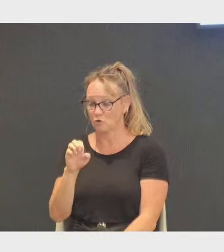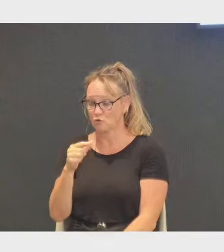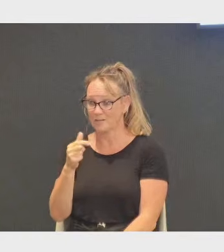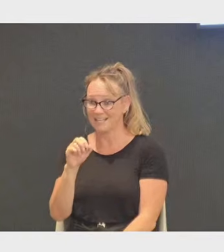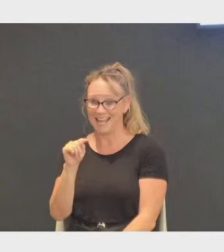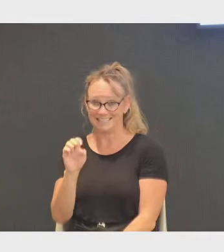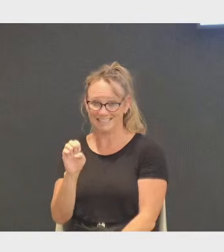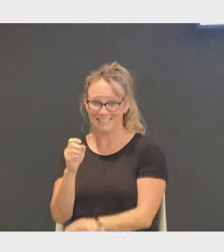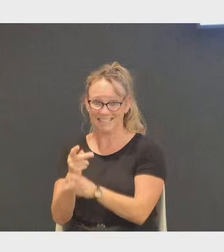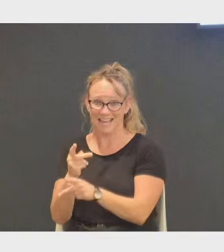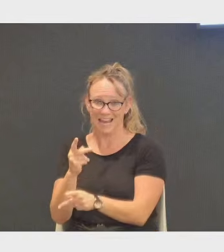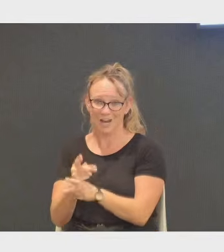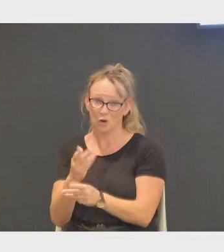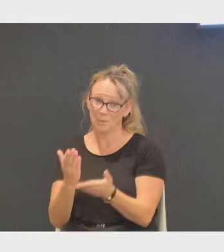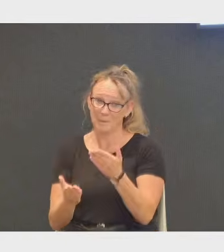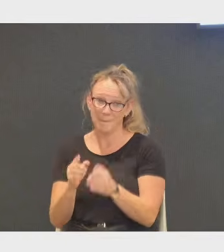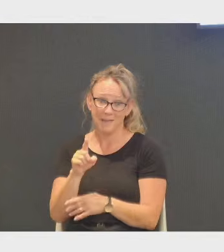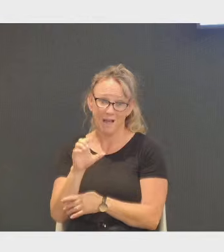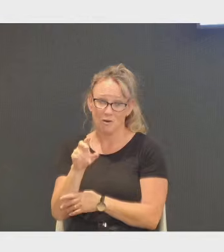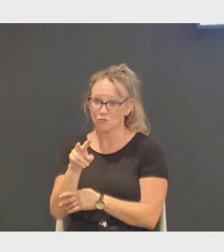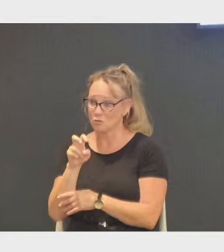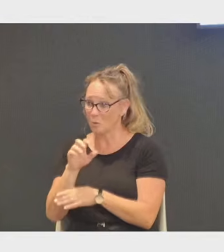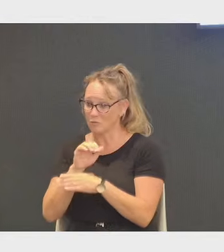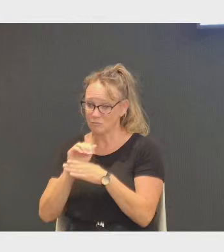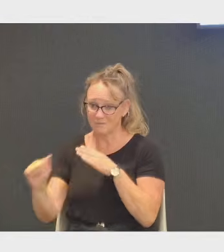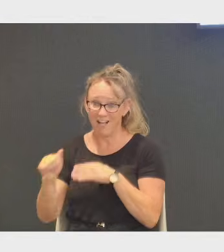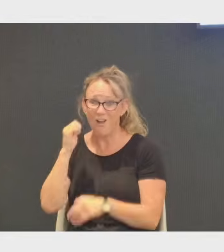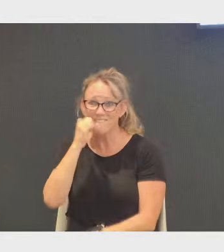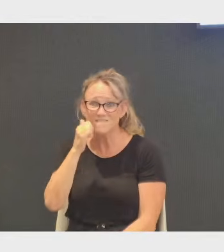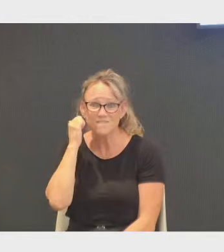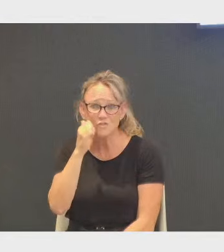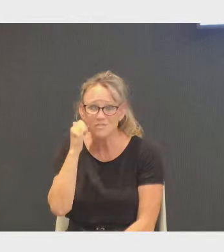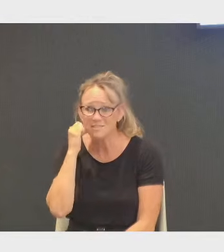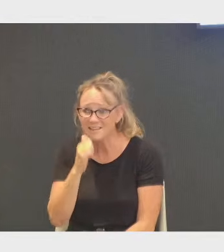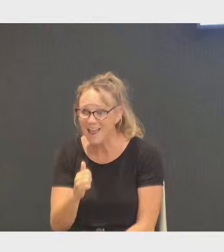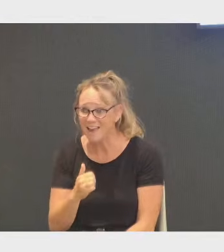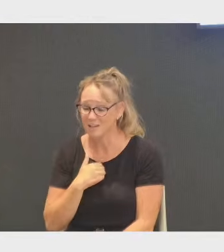for costs to to make sure those kids have all of the services that they need which is driving up